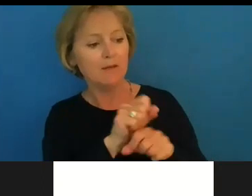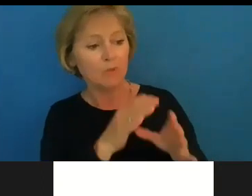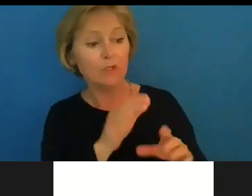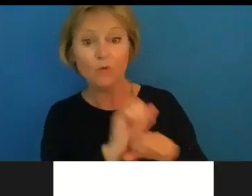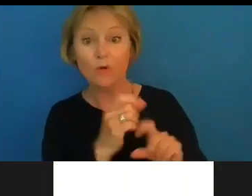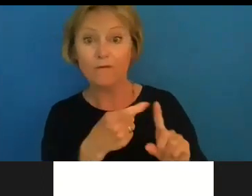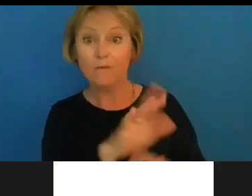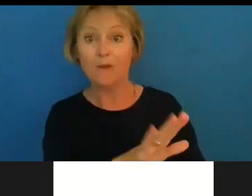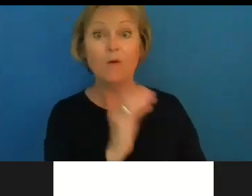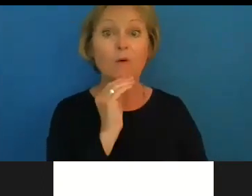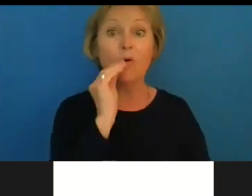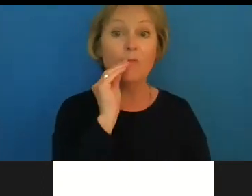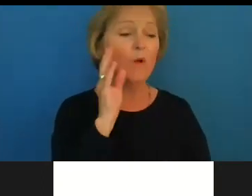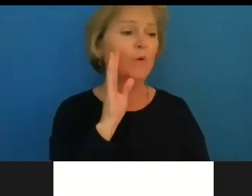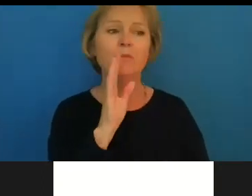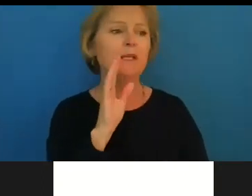would be too expensive.